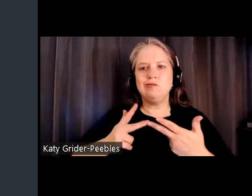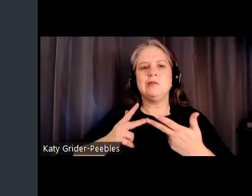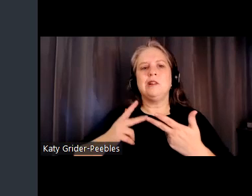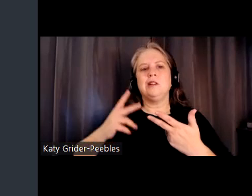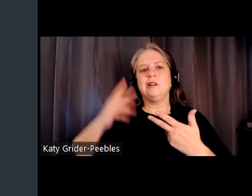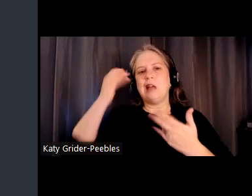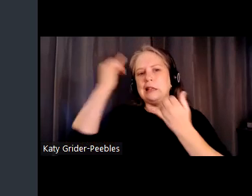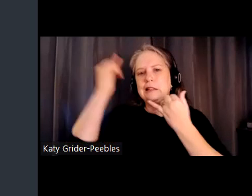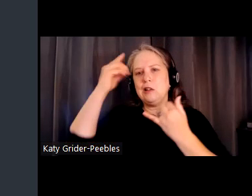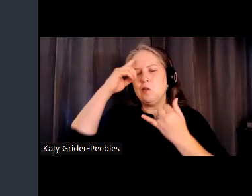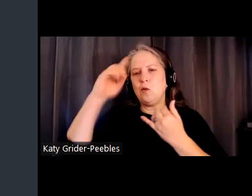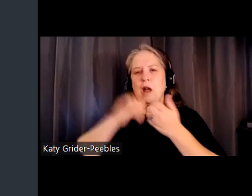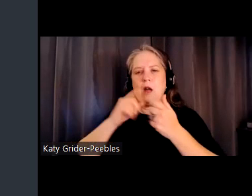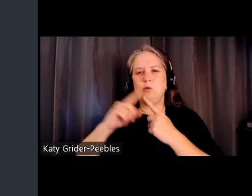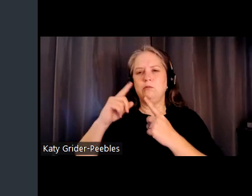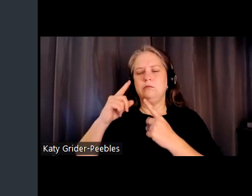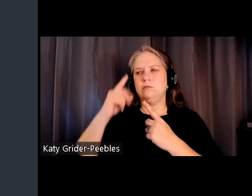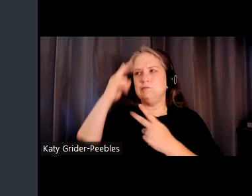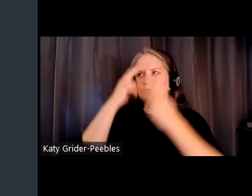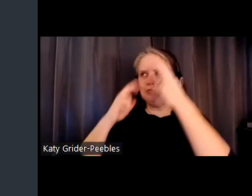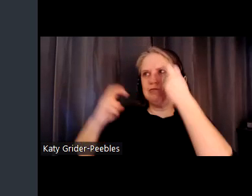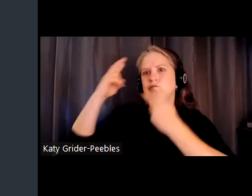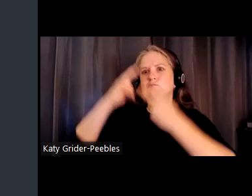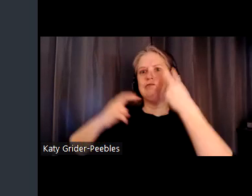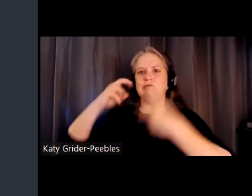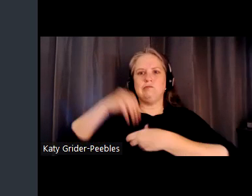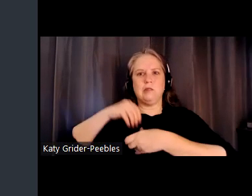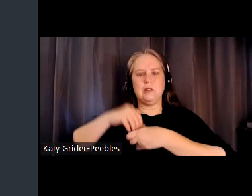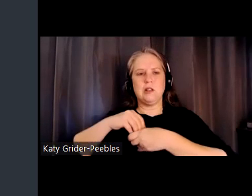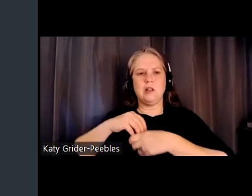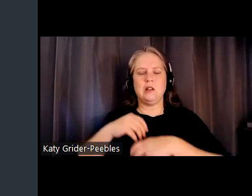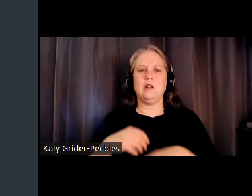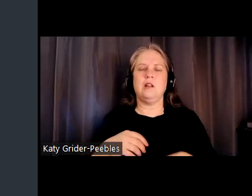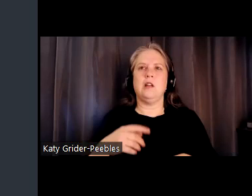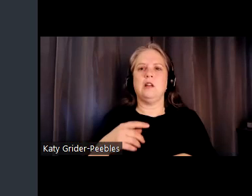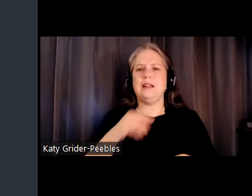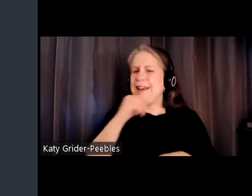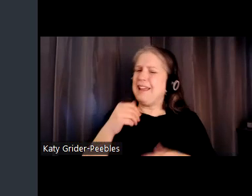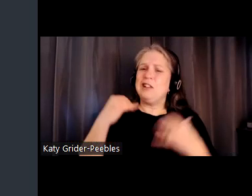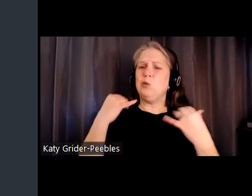with that tool today. It's something for you all to take forward as you move through the world